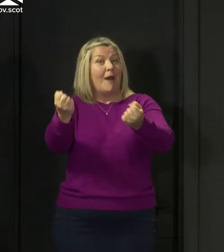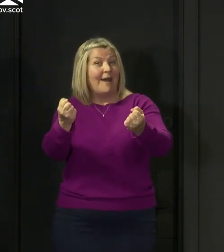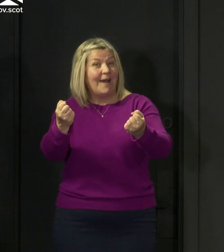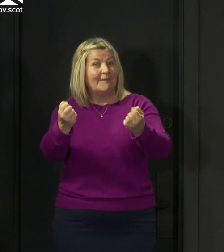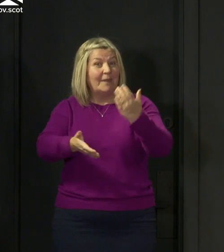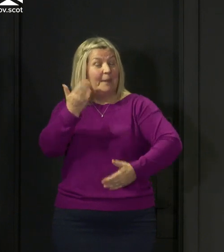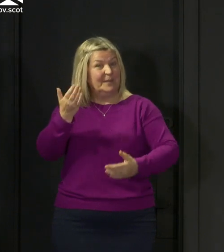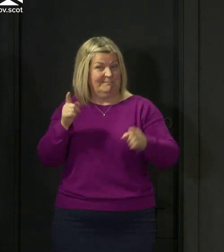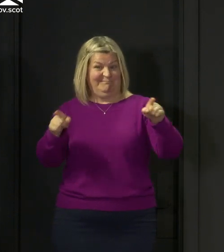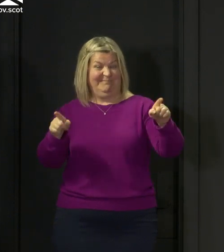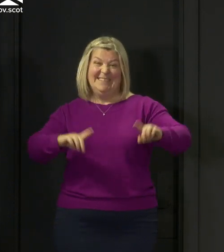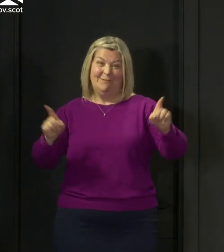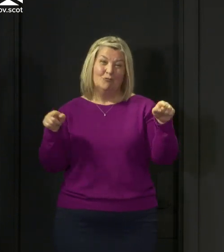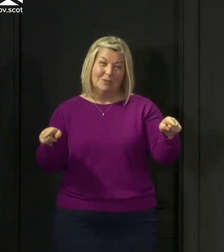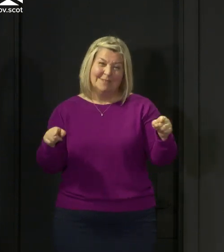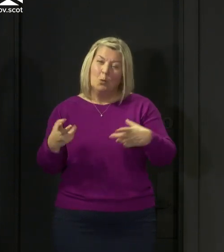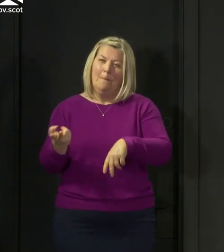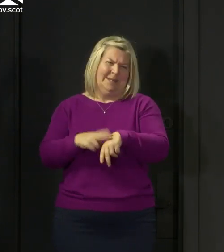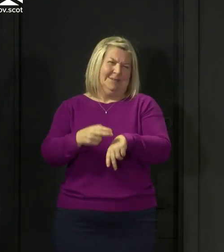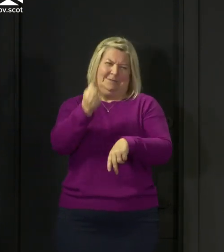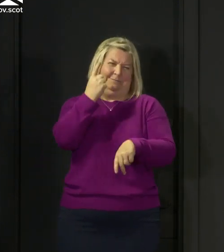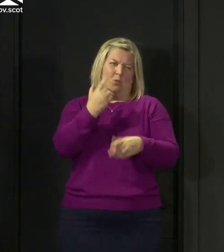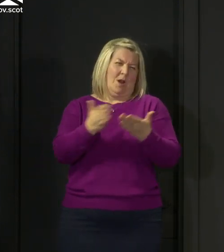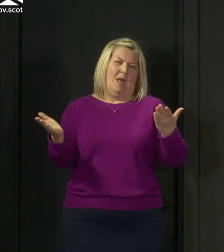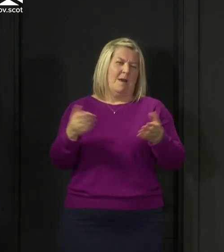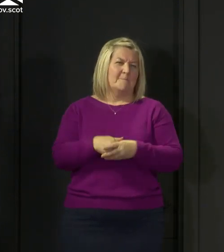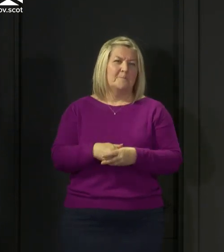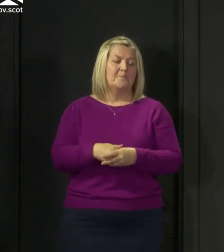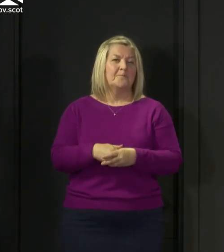are used to policing in that way. On the more substantive part of your question, I have